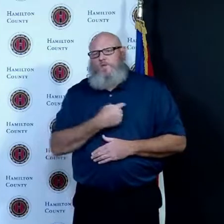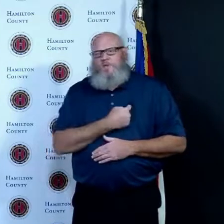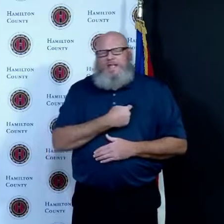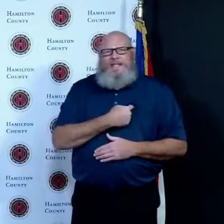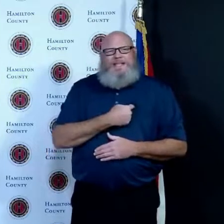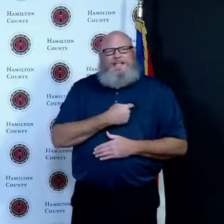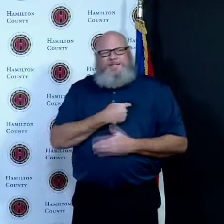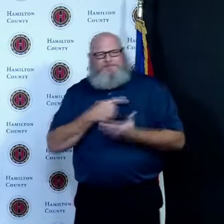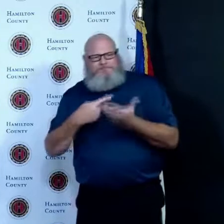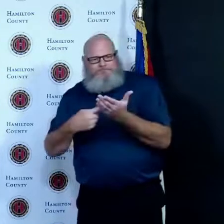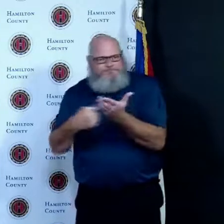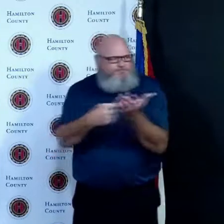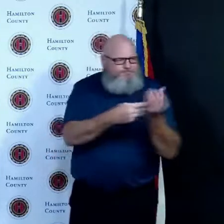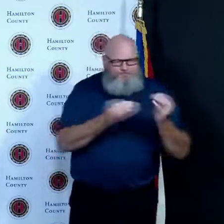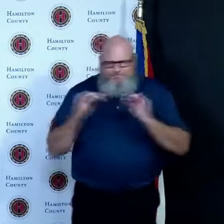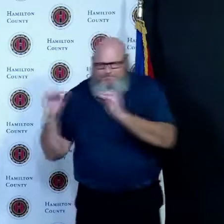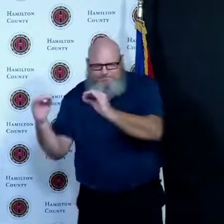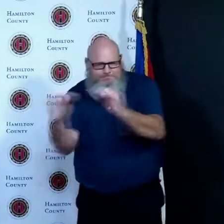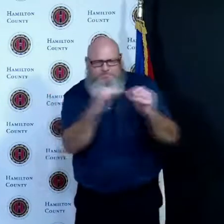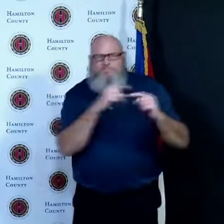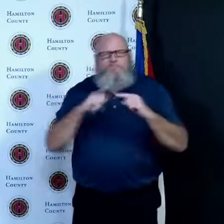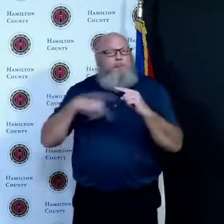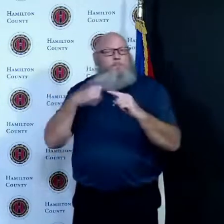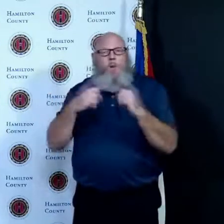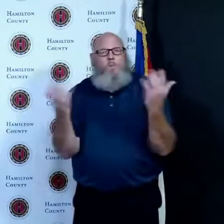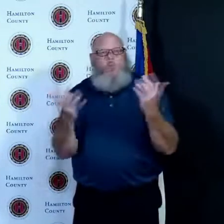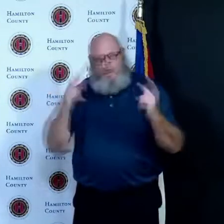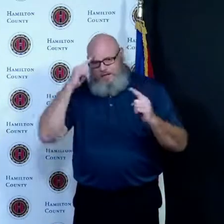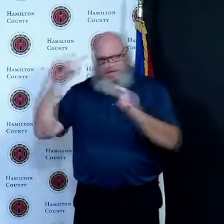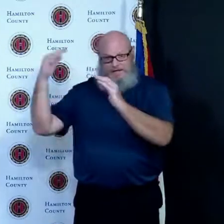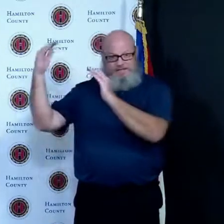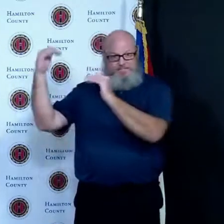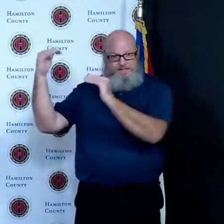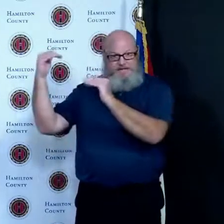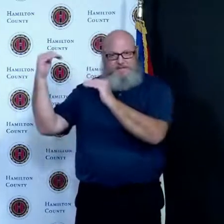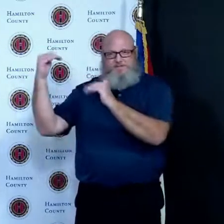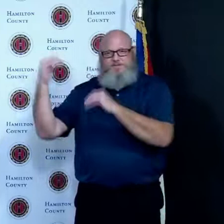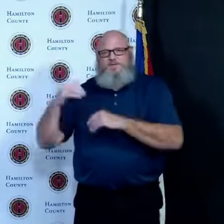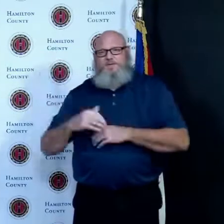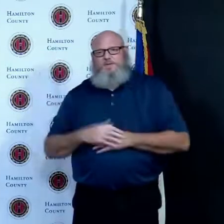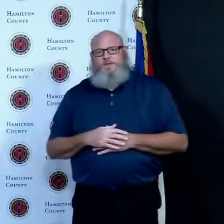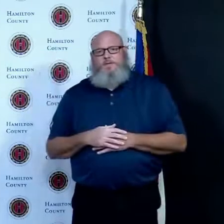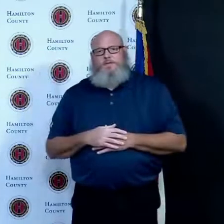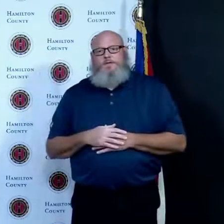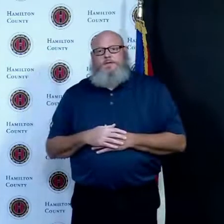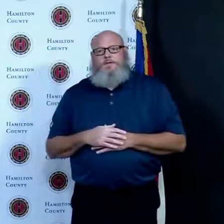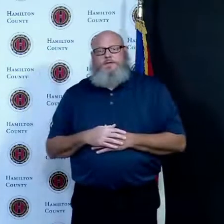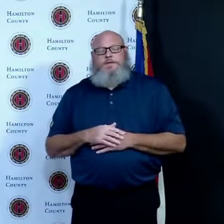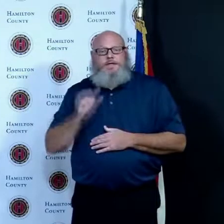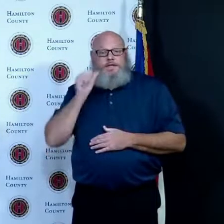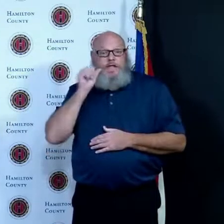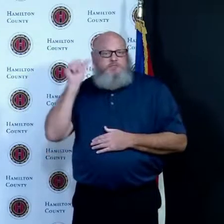so the Governor in his press briefing the one before yesterday's talked about how